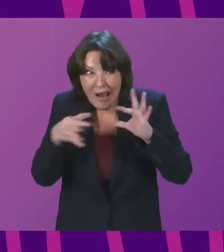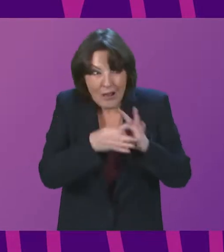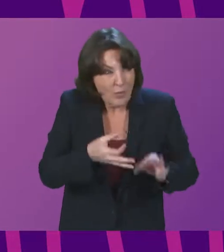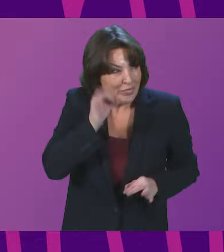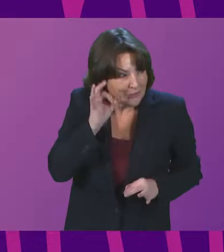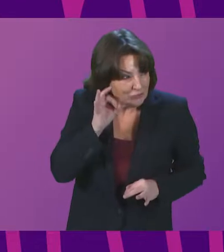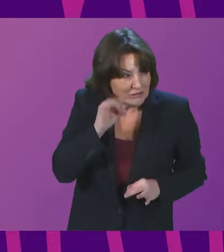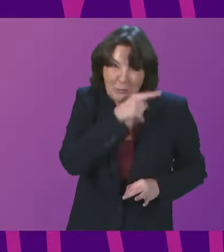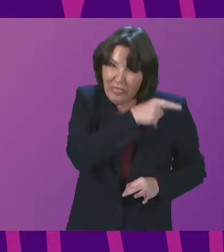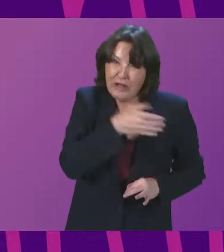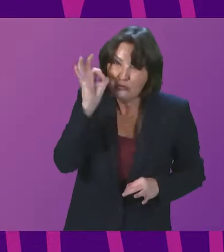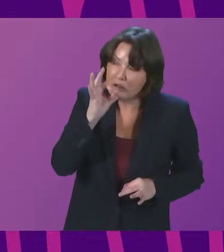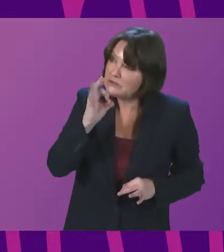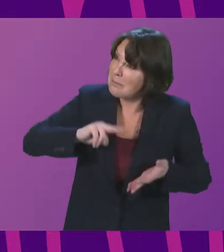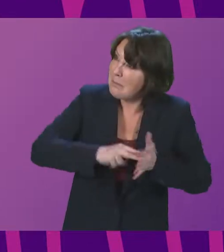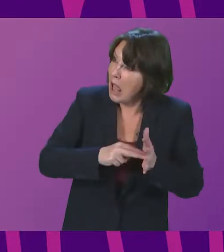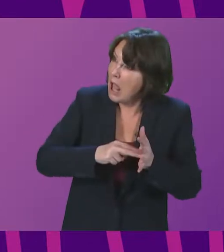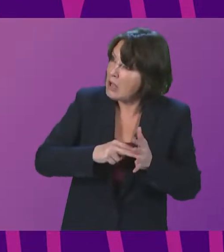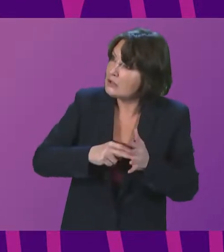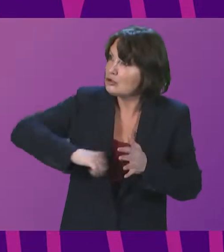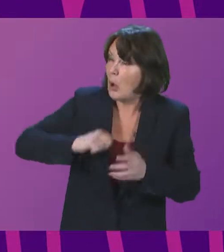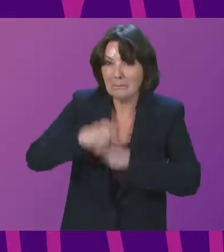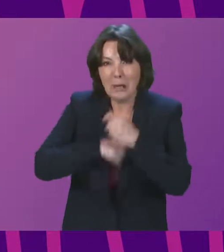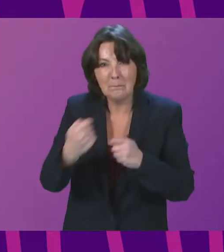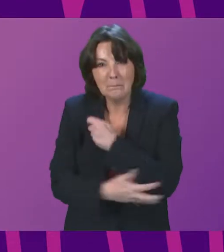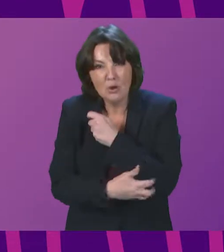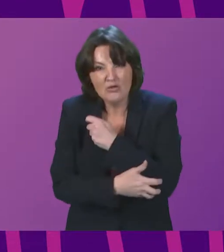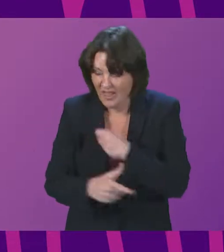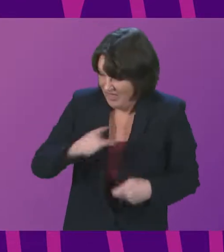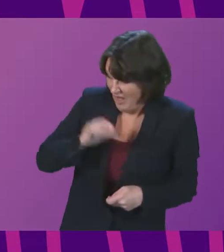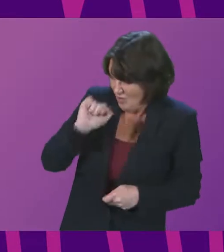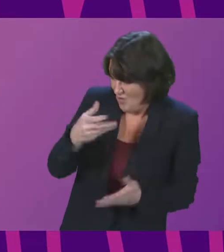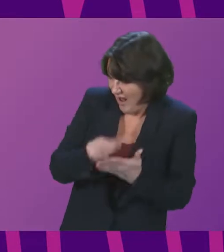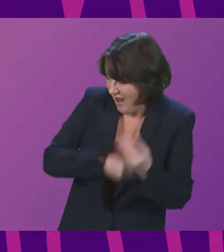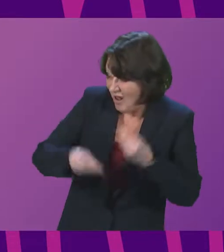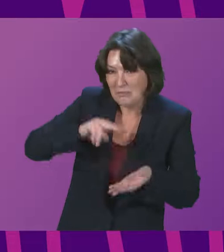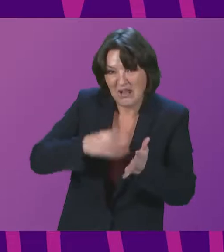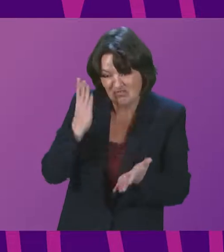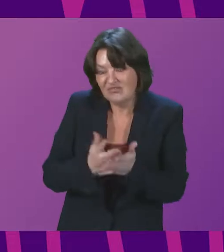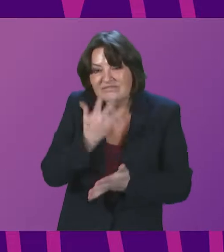Is it any wonder that the First Minister’s Government’s economic plan is a shambles?